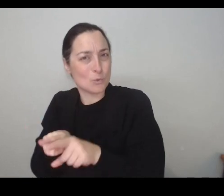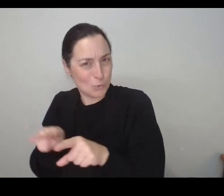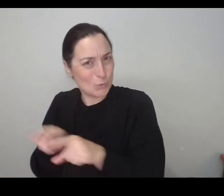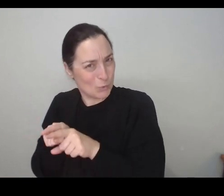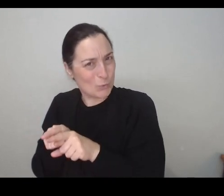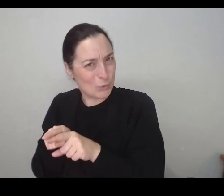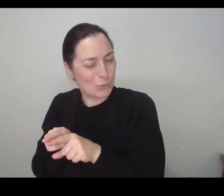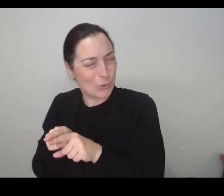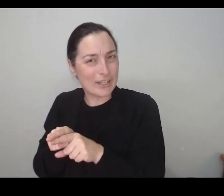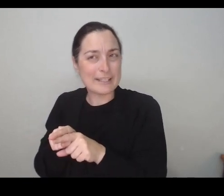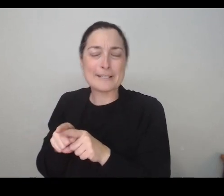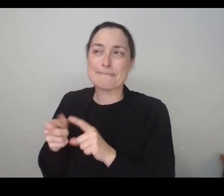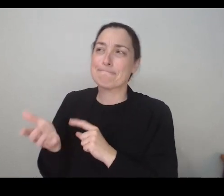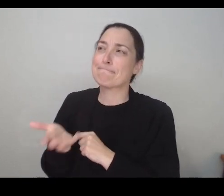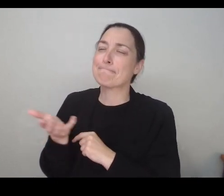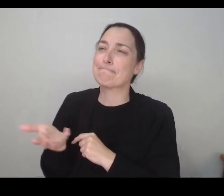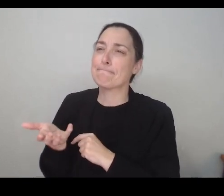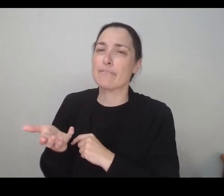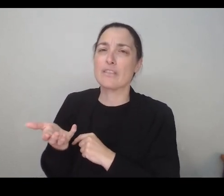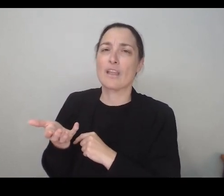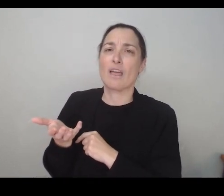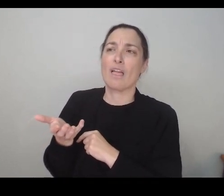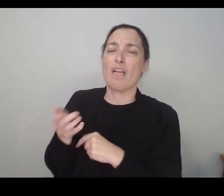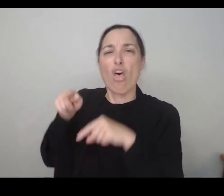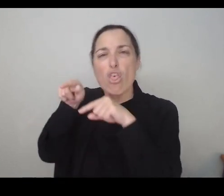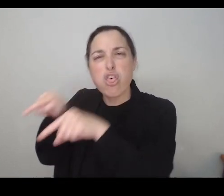And yeah, as I said, I think